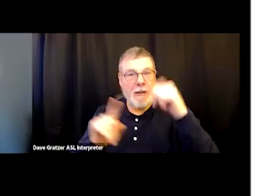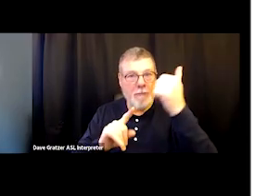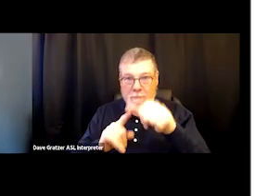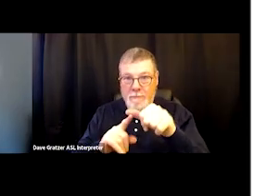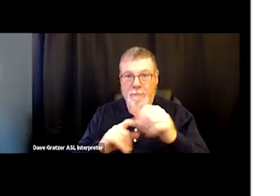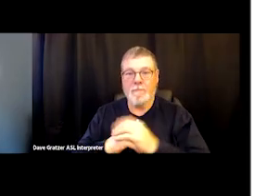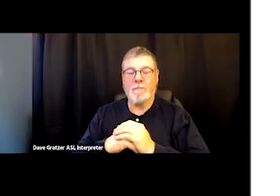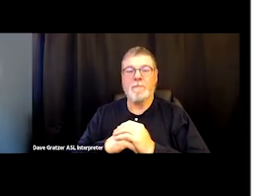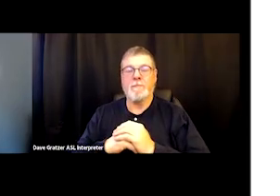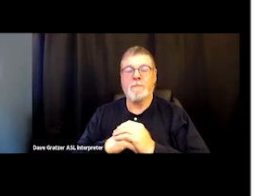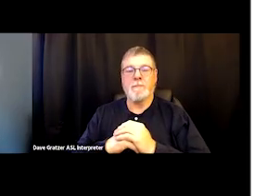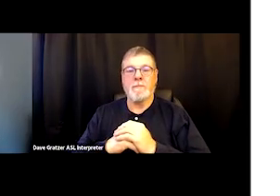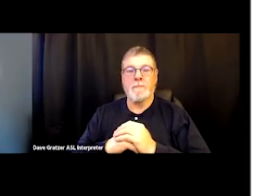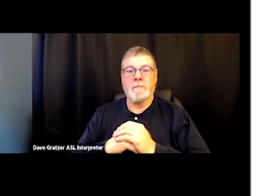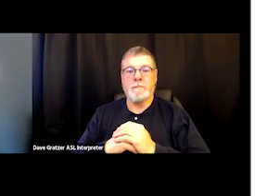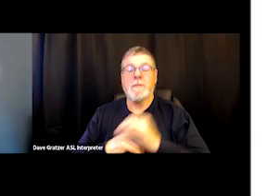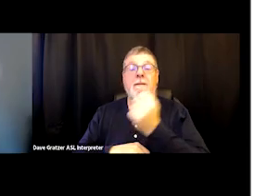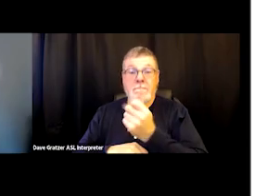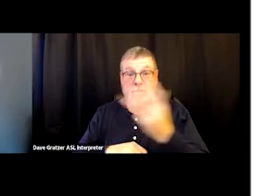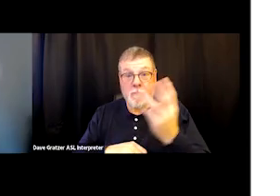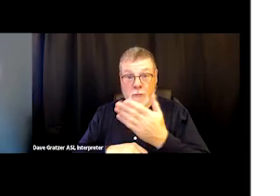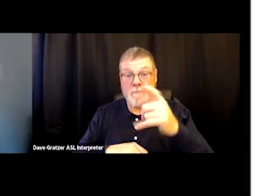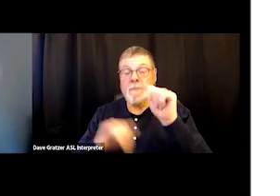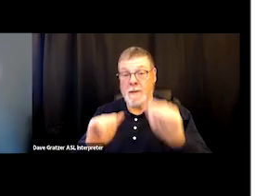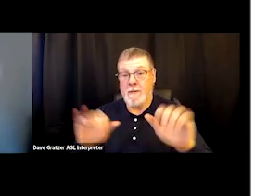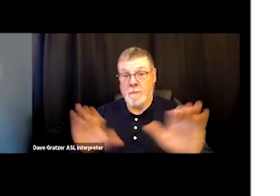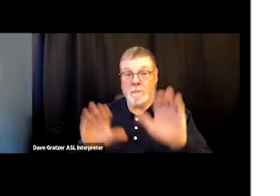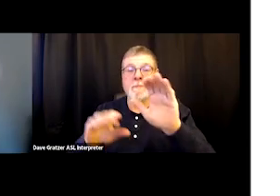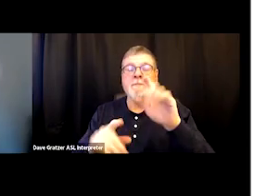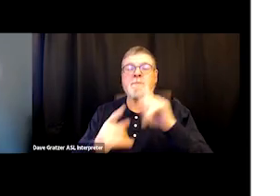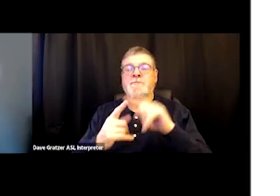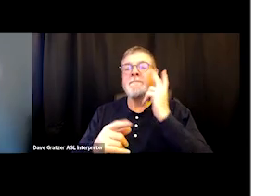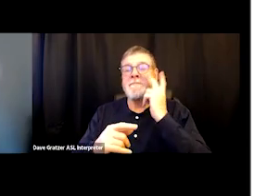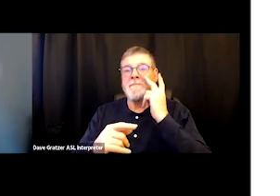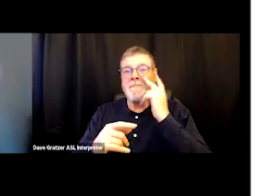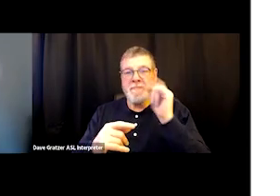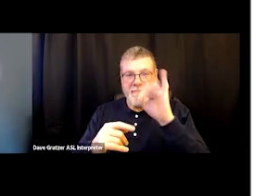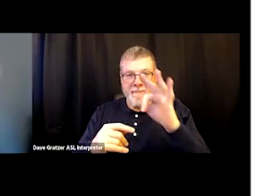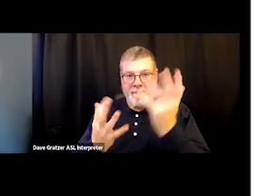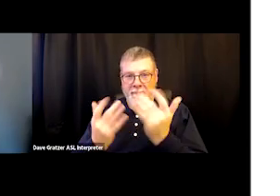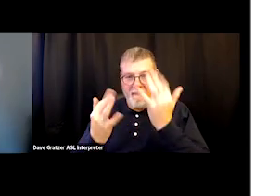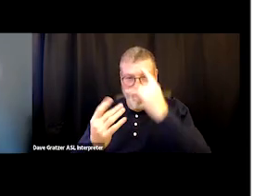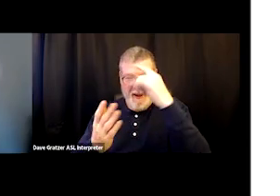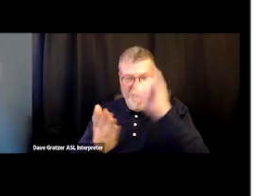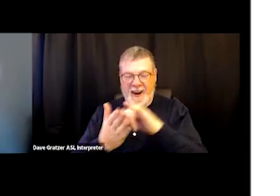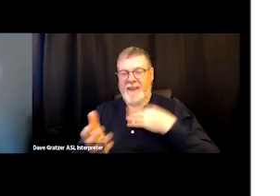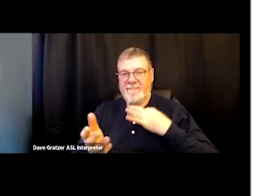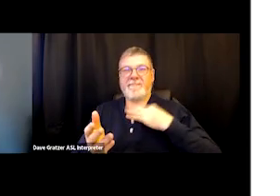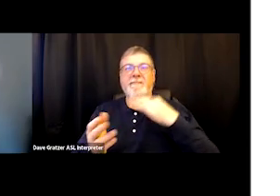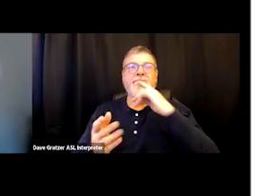And so a couple things you can do to find out if a person has a pending SSI or SSDI application.